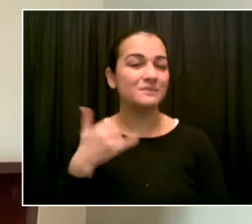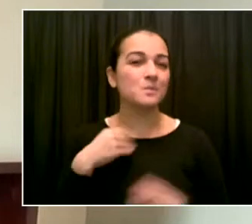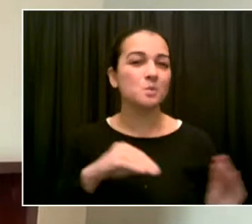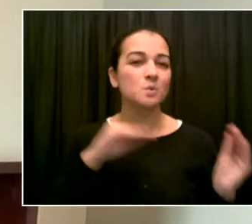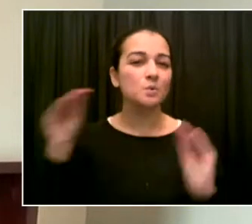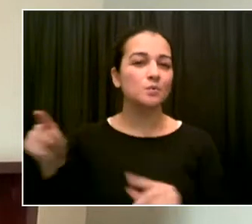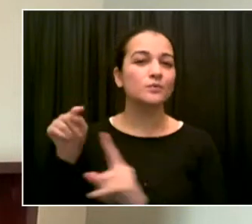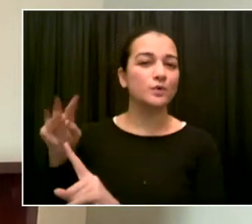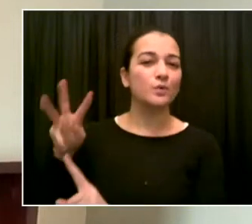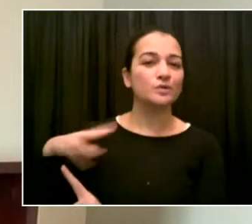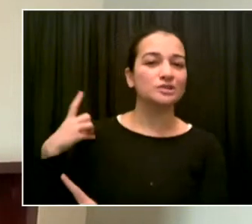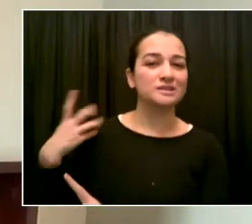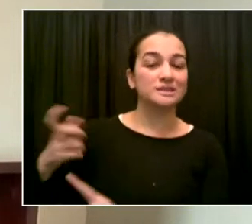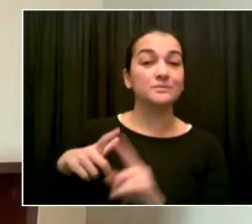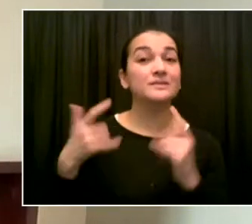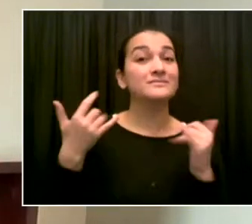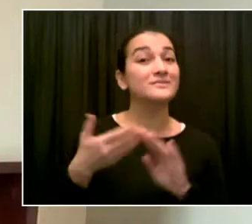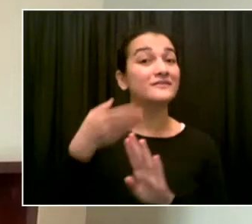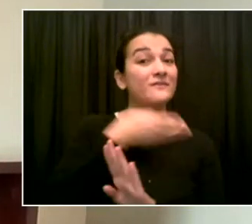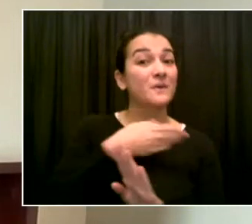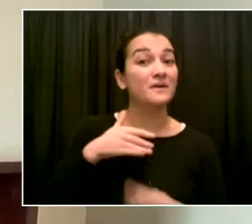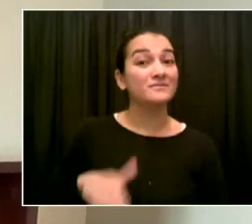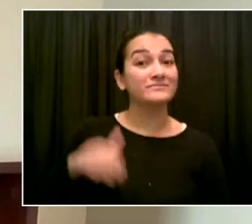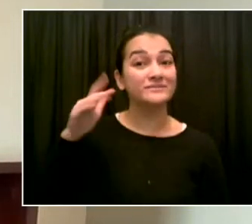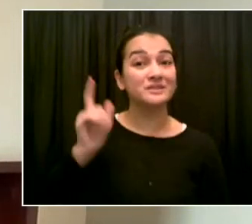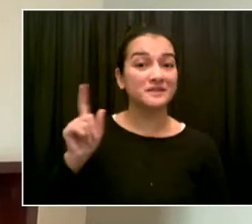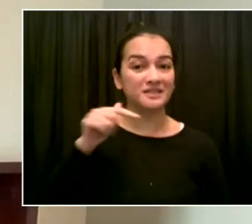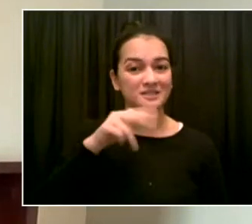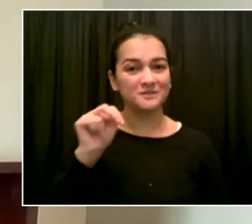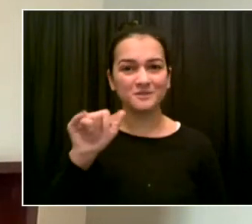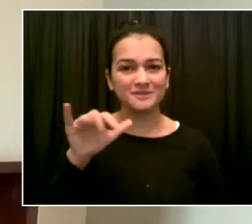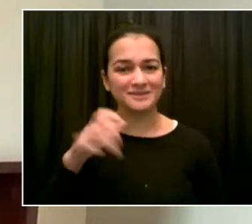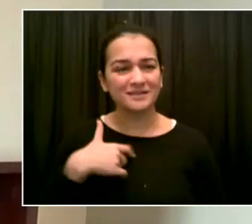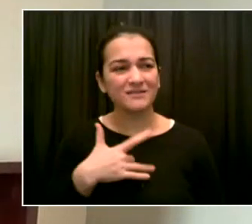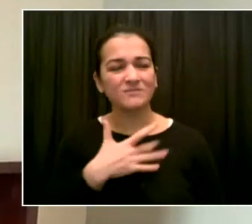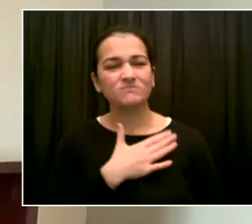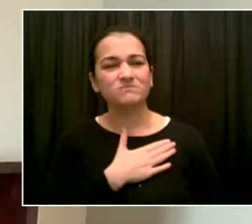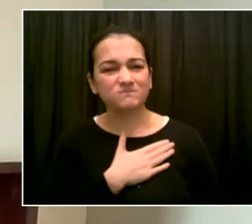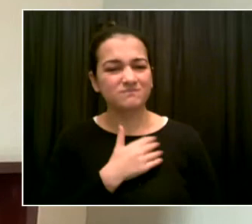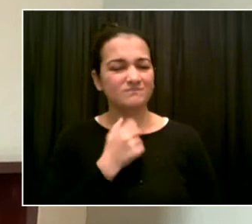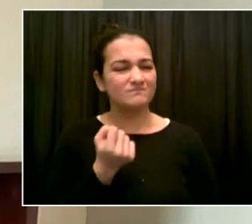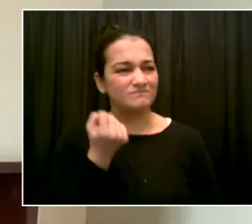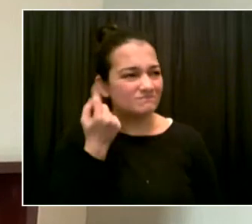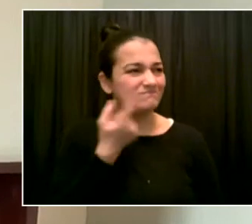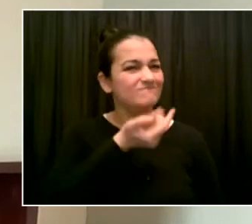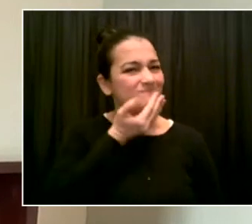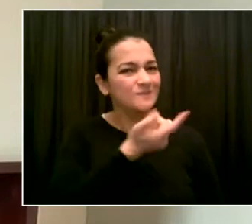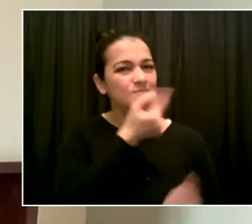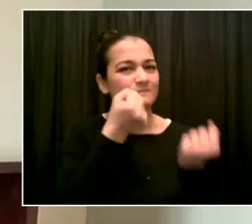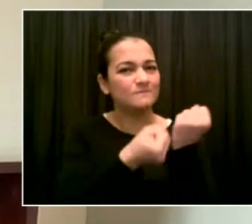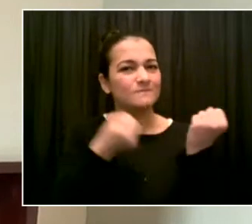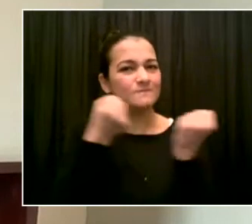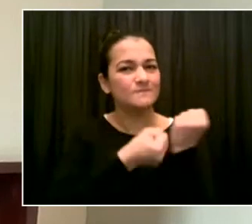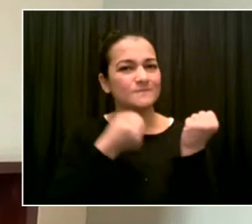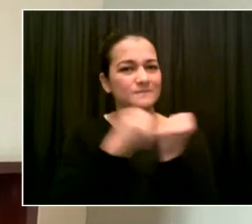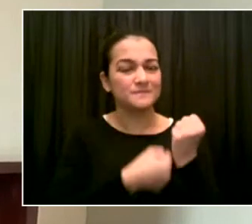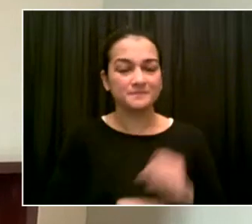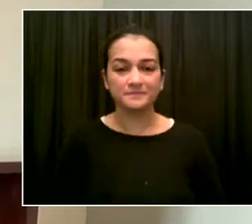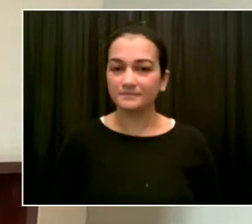DEAL OF HOMETOWN PRIDE IN HEARING ABOUT THE SUCCESS YOU HAVE HAD. WITH REGARD TO THIS OPPORTUTNIY ABOUT 988, AN IMPORTANT THING TO REMEMBER IS